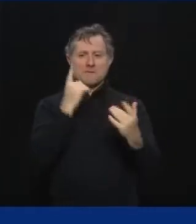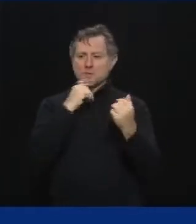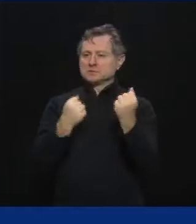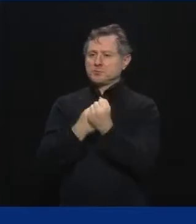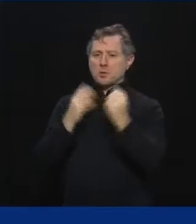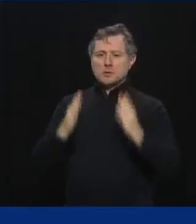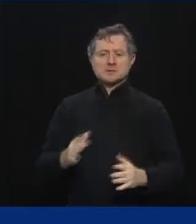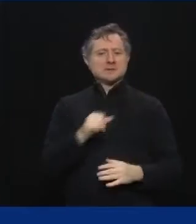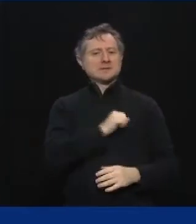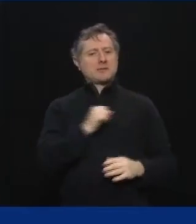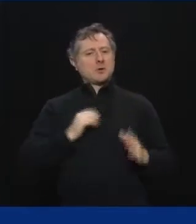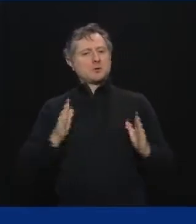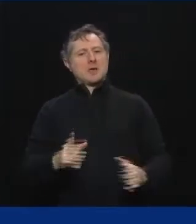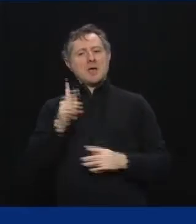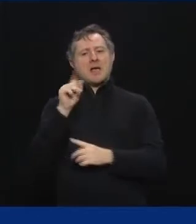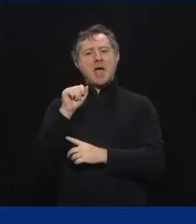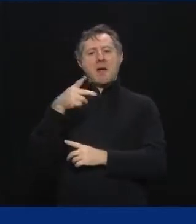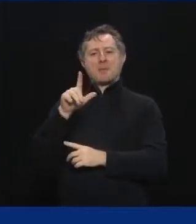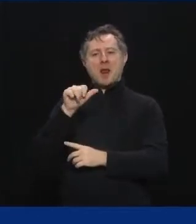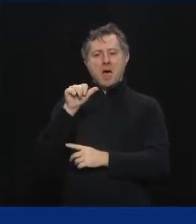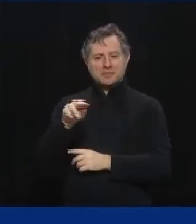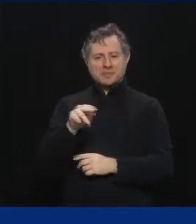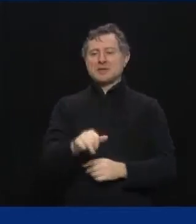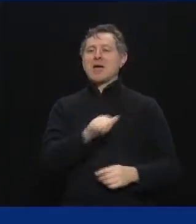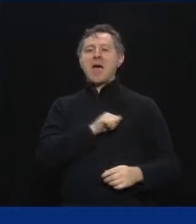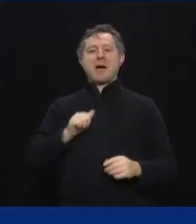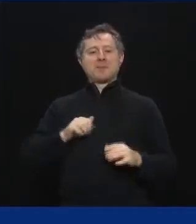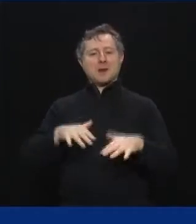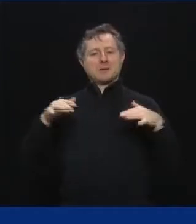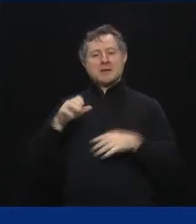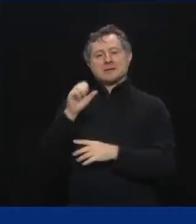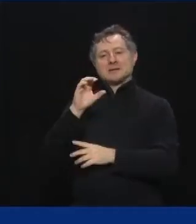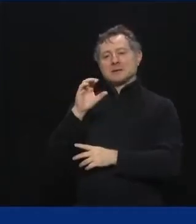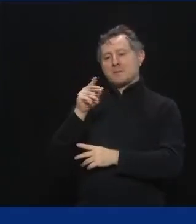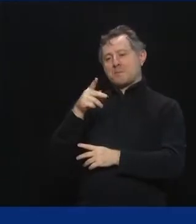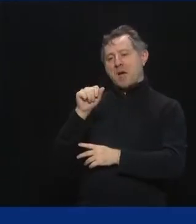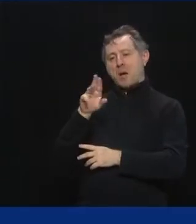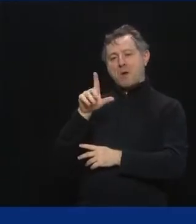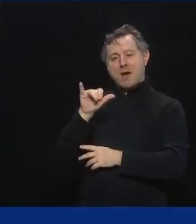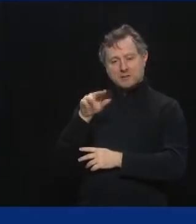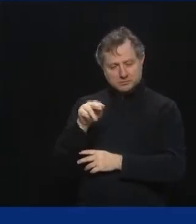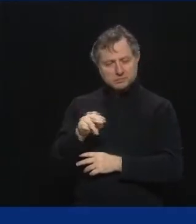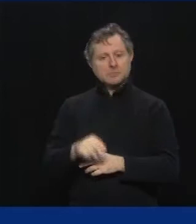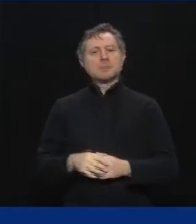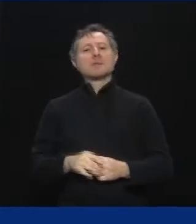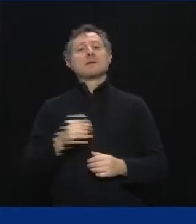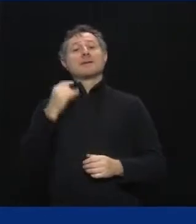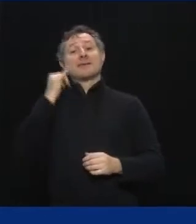BODY'S WEBSITE AT LEAST 24 HOURS PRIOR TO THE MEETING. NOW, I WANT TO THANK THE